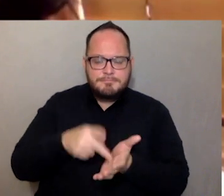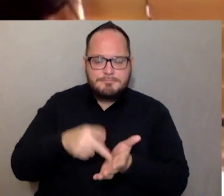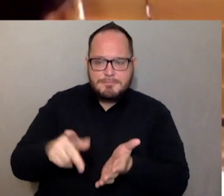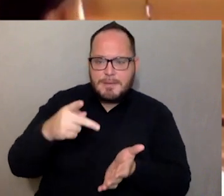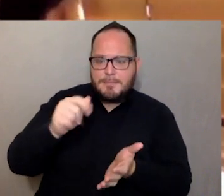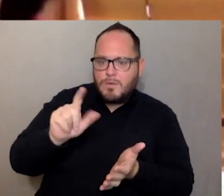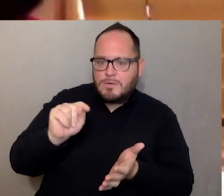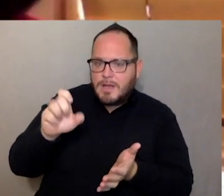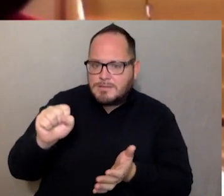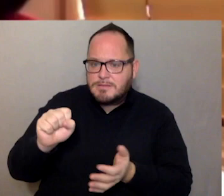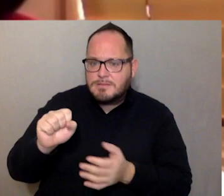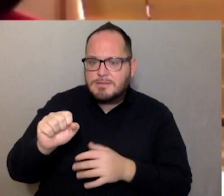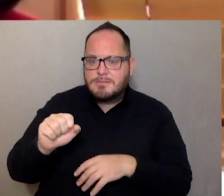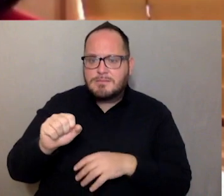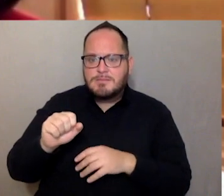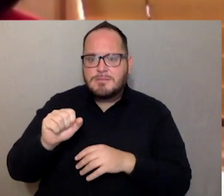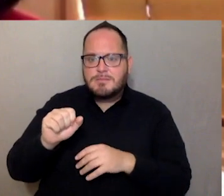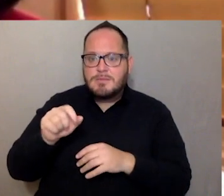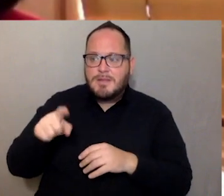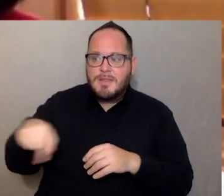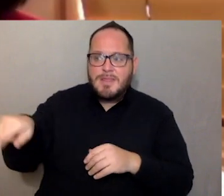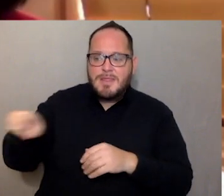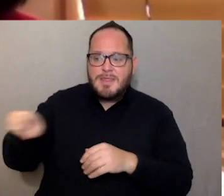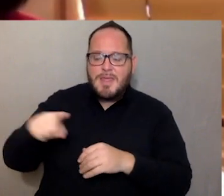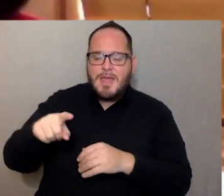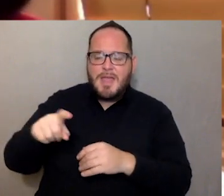CONTRIBUTE TO OUR COMMUNITIES. THEY ARE MORE THAN JUST OUR COWORKERS.